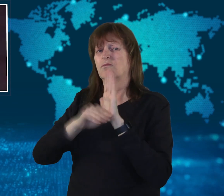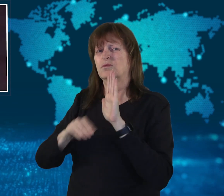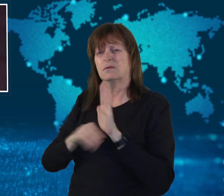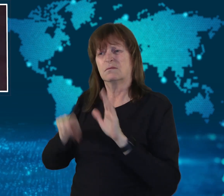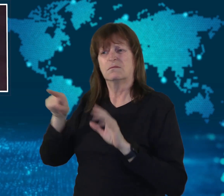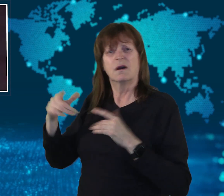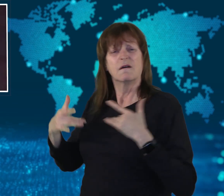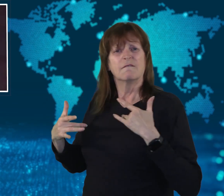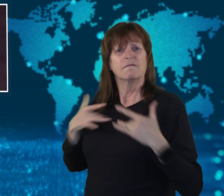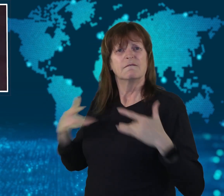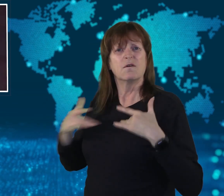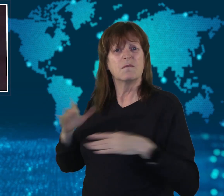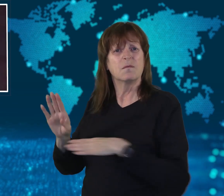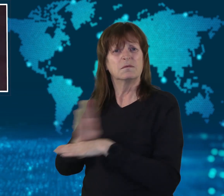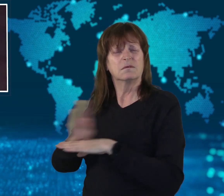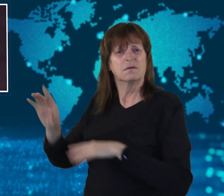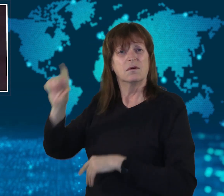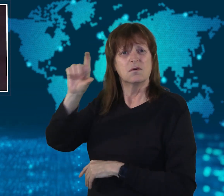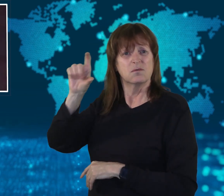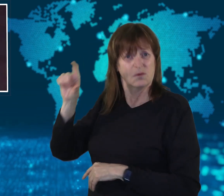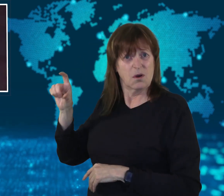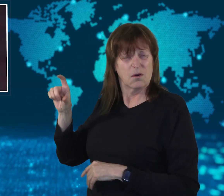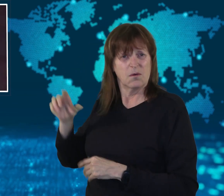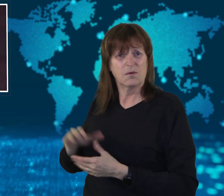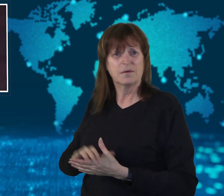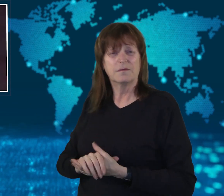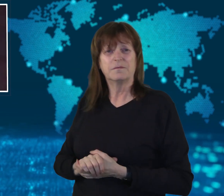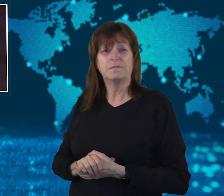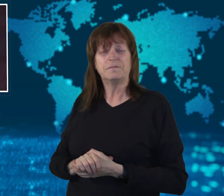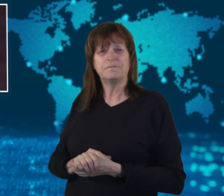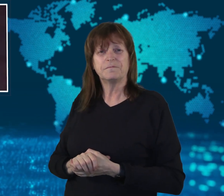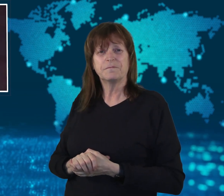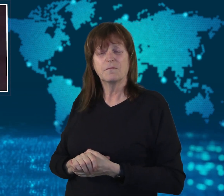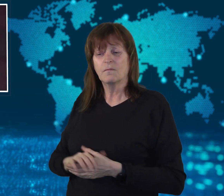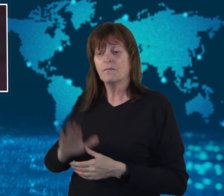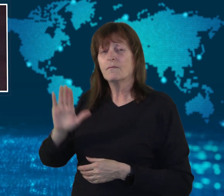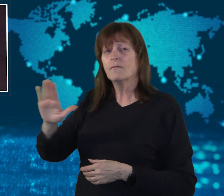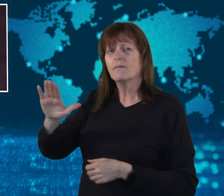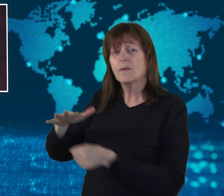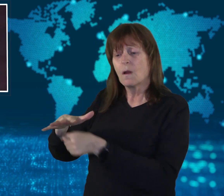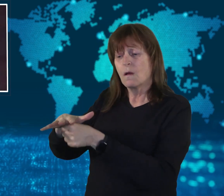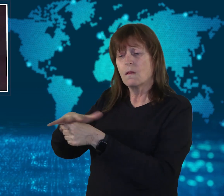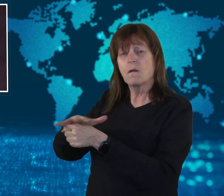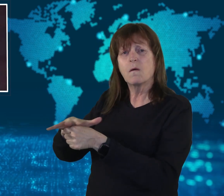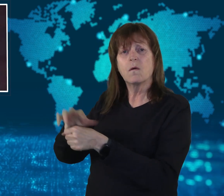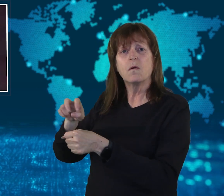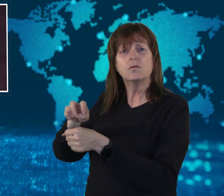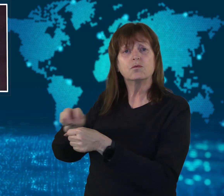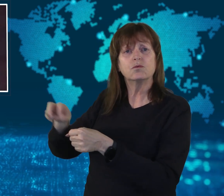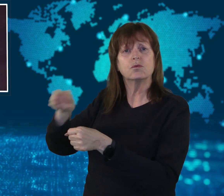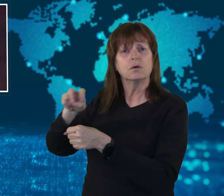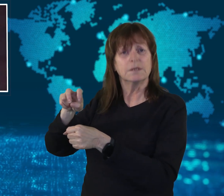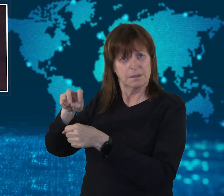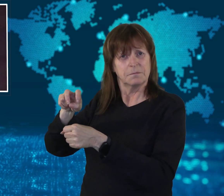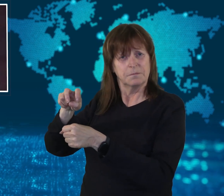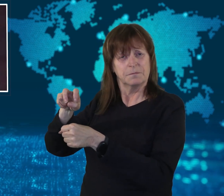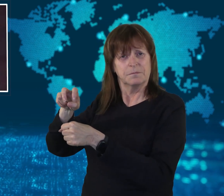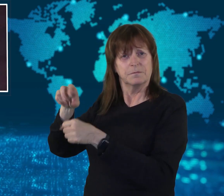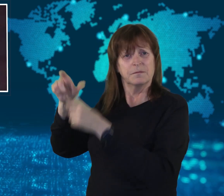called for better regulation in the industry.